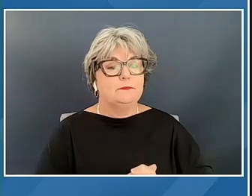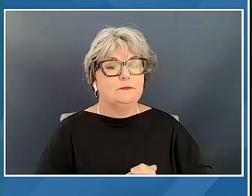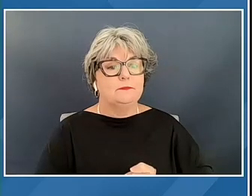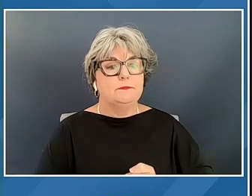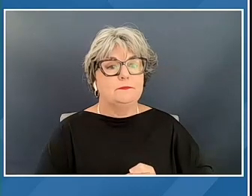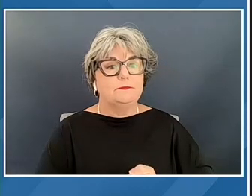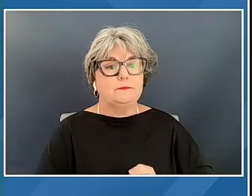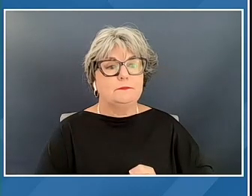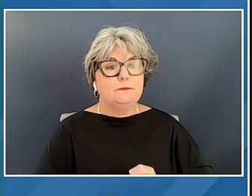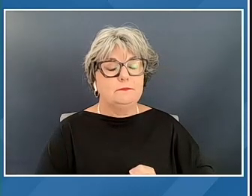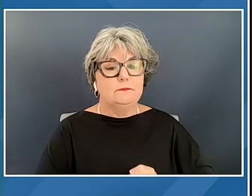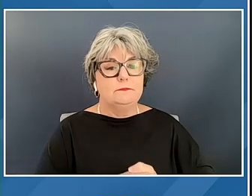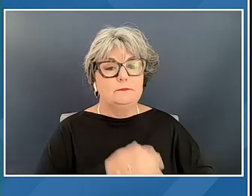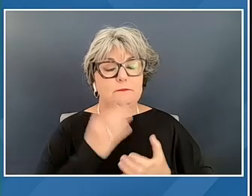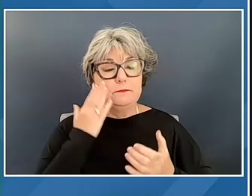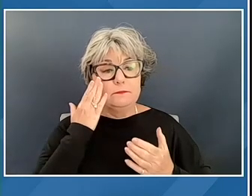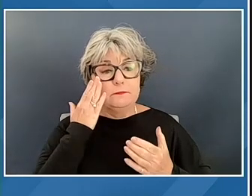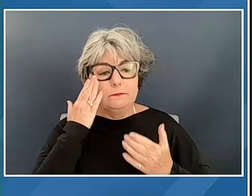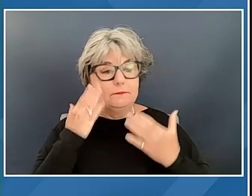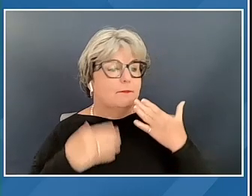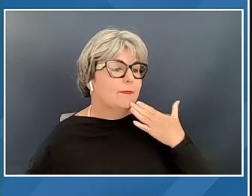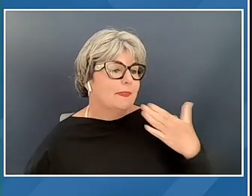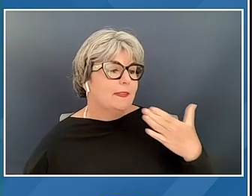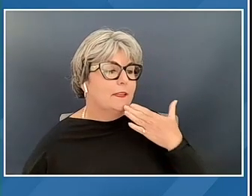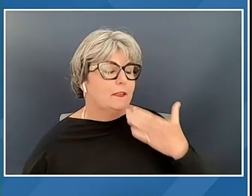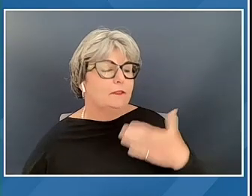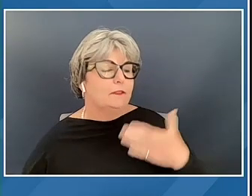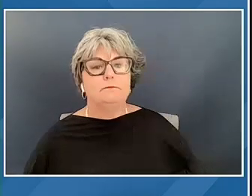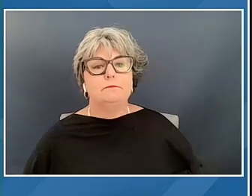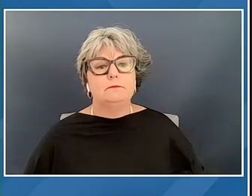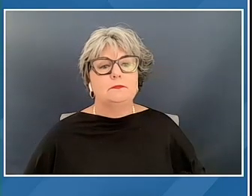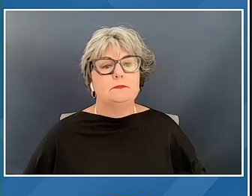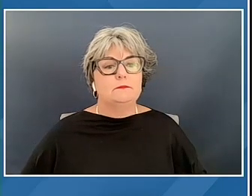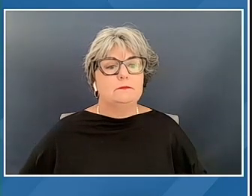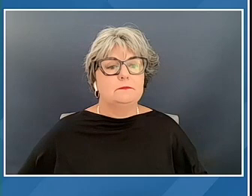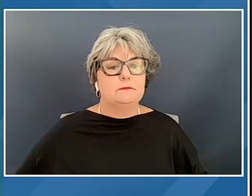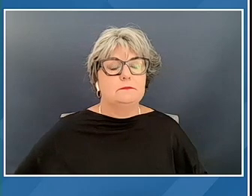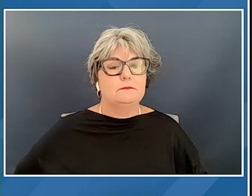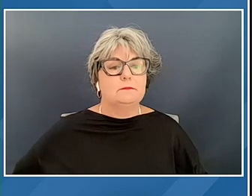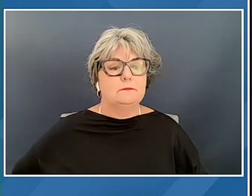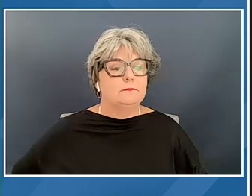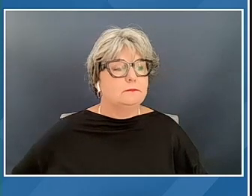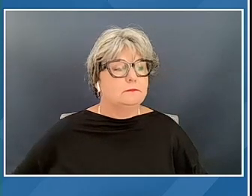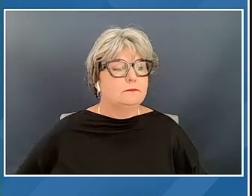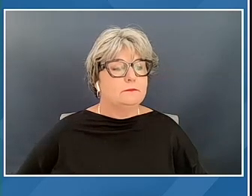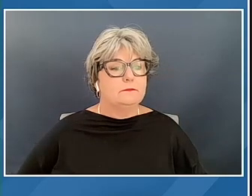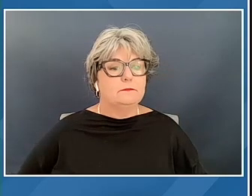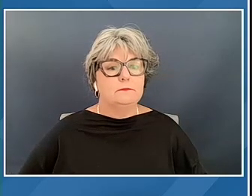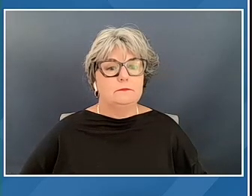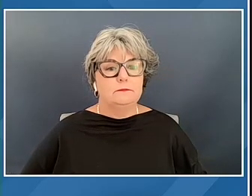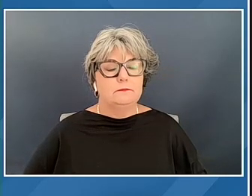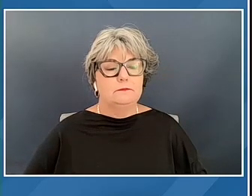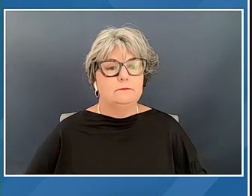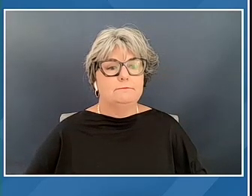Thank you. There we go. Ashley?